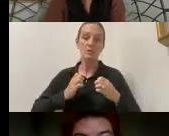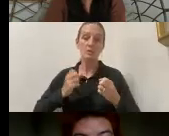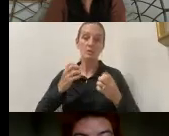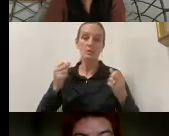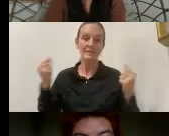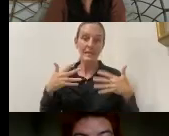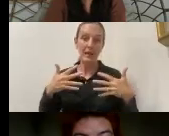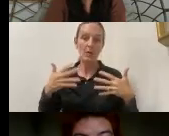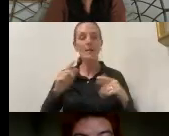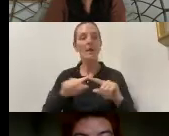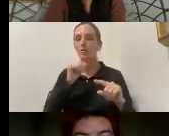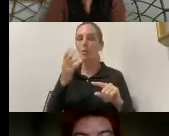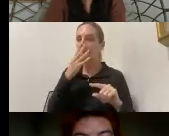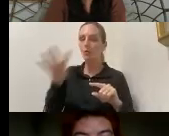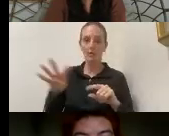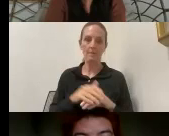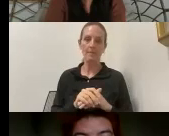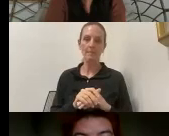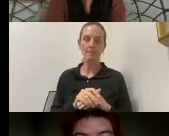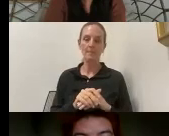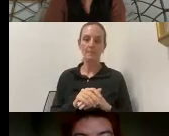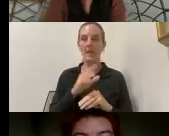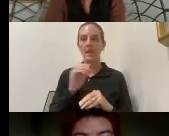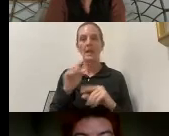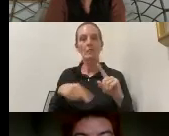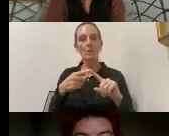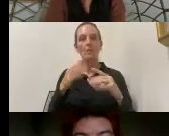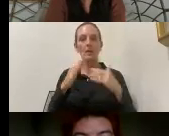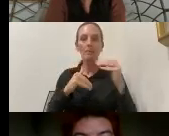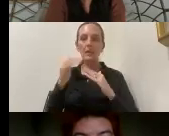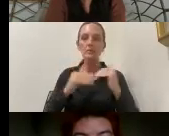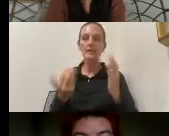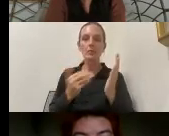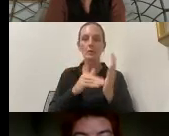exclude someone. And when we're building and replanning these things we have to plan for those things.